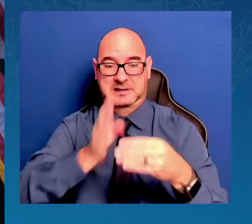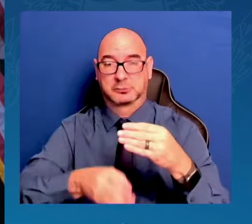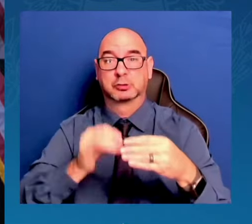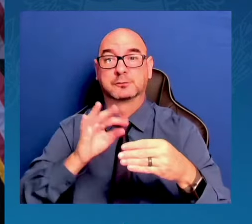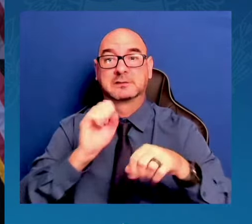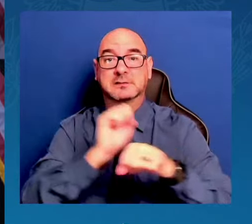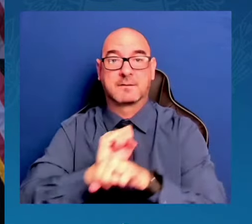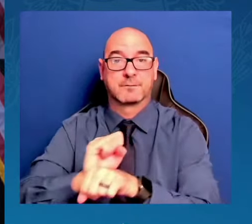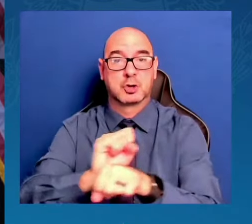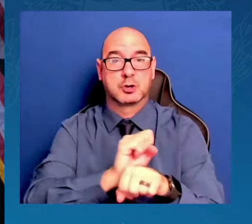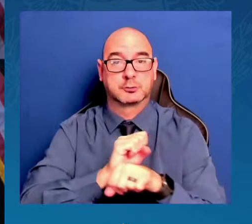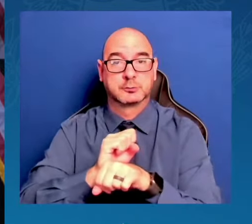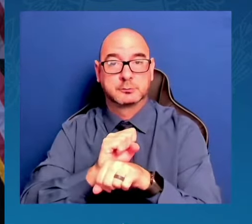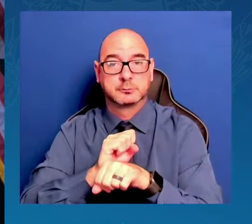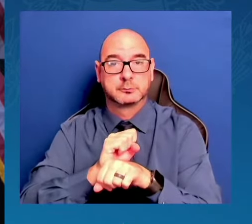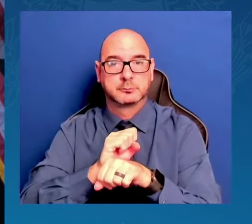who organized at Seneca Falls